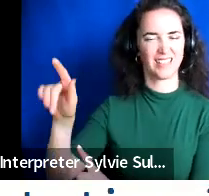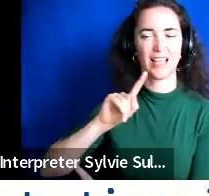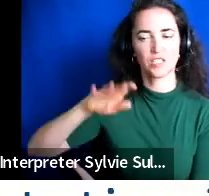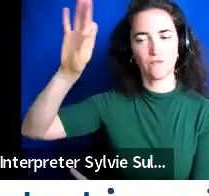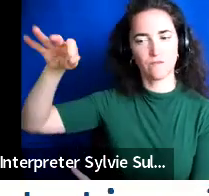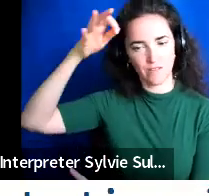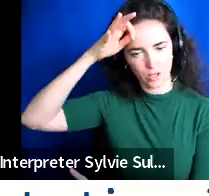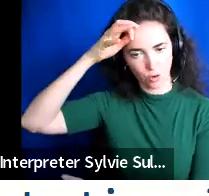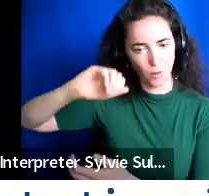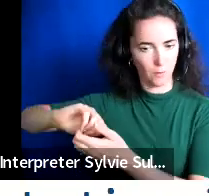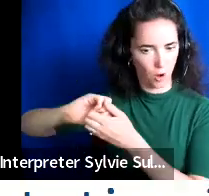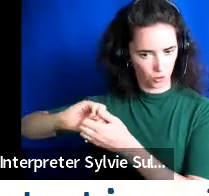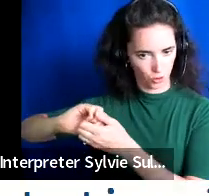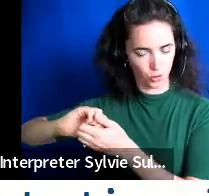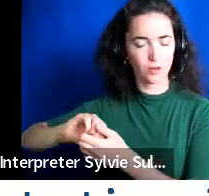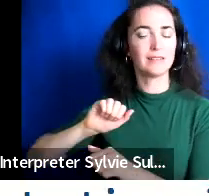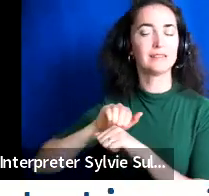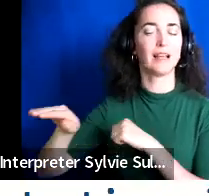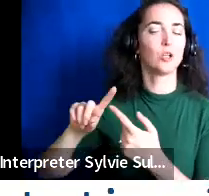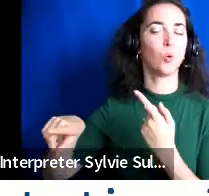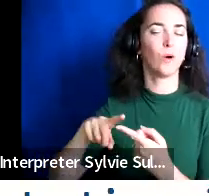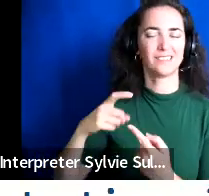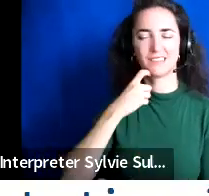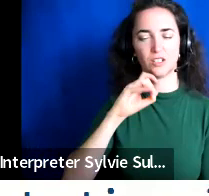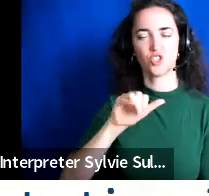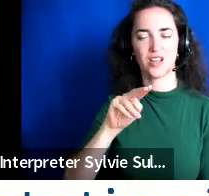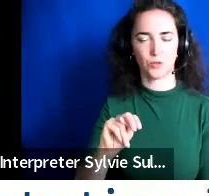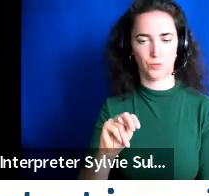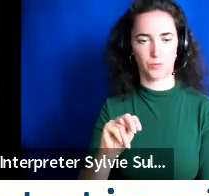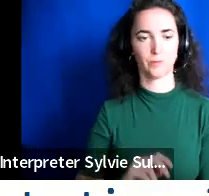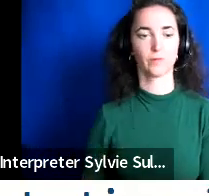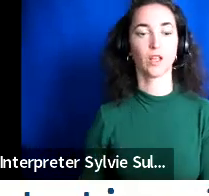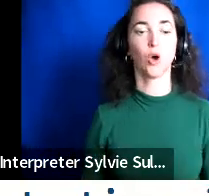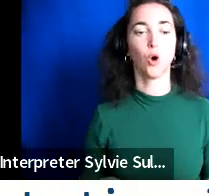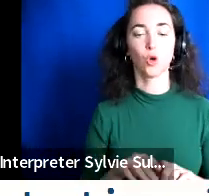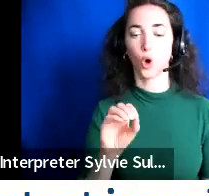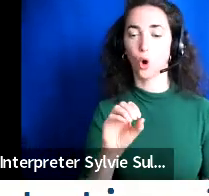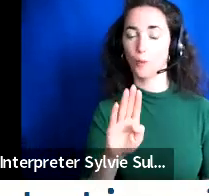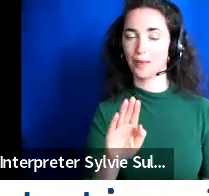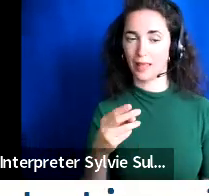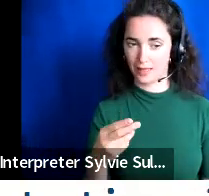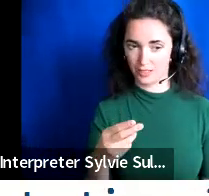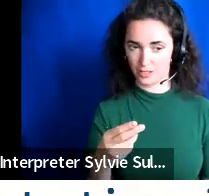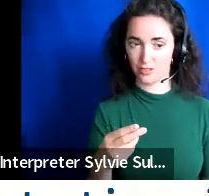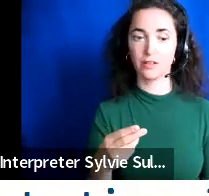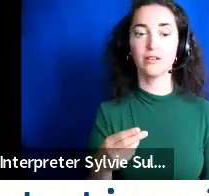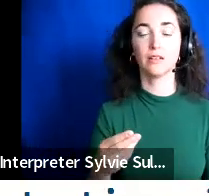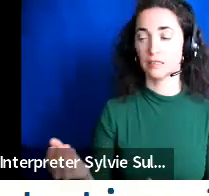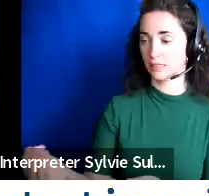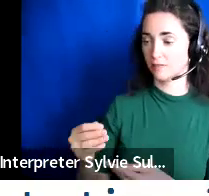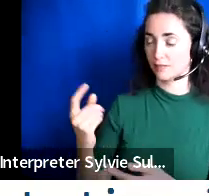In January of this year Obviates has also been awarded. A nine-eight-eight cooperative agreement.